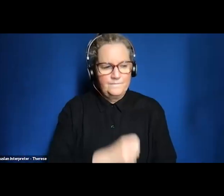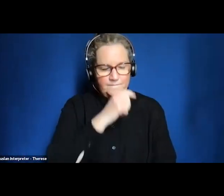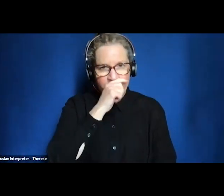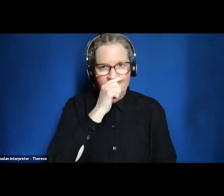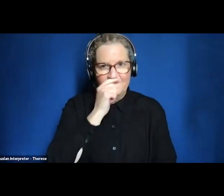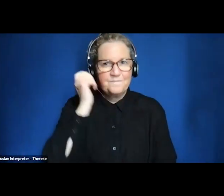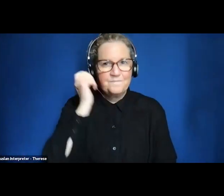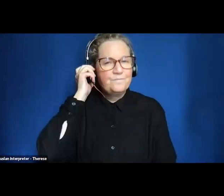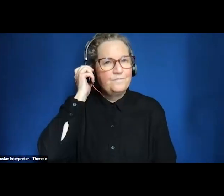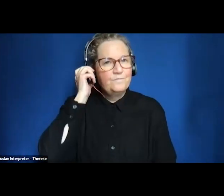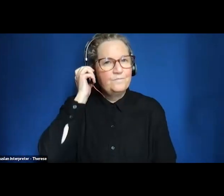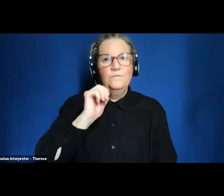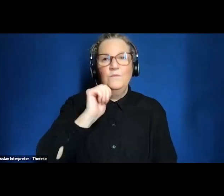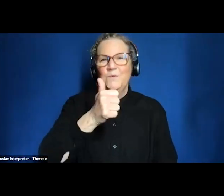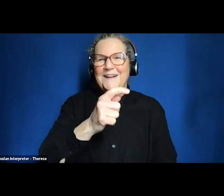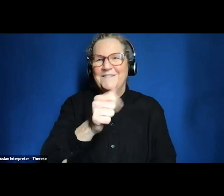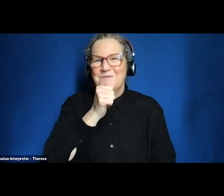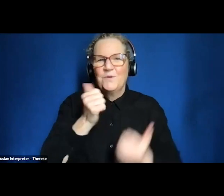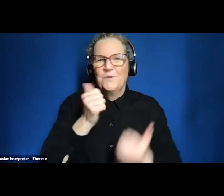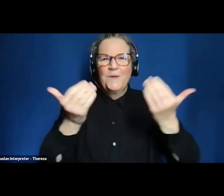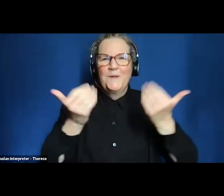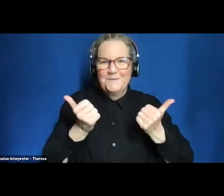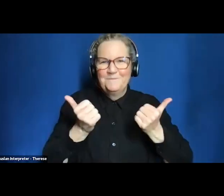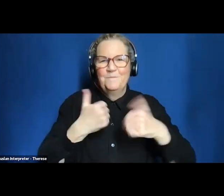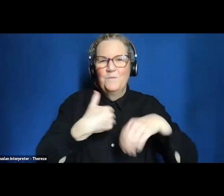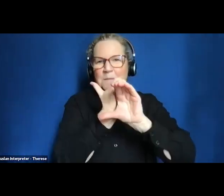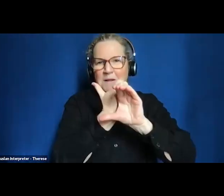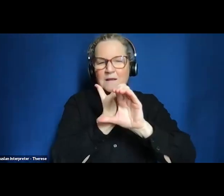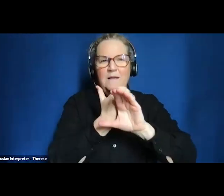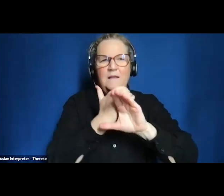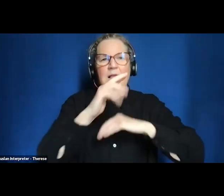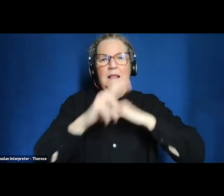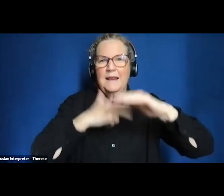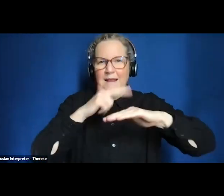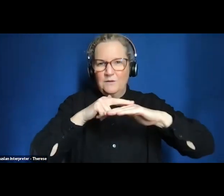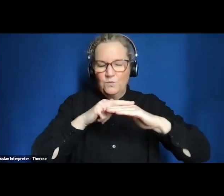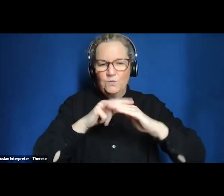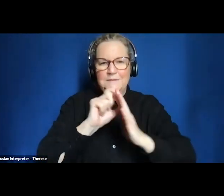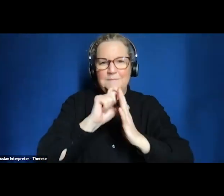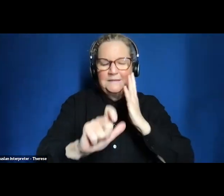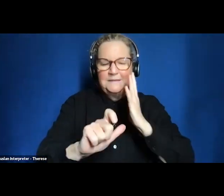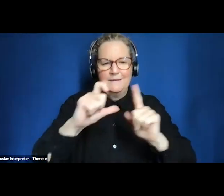Good afternoon and welcome to our webinar on the National Disability Data Asset.